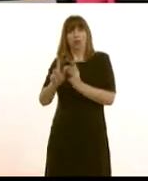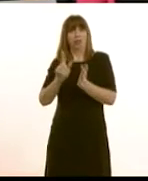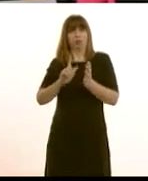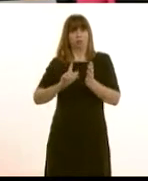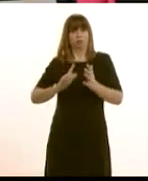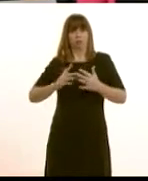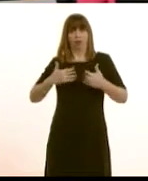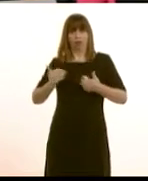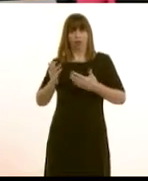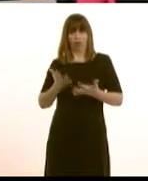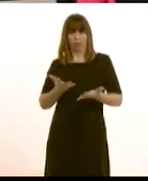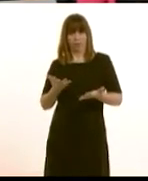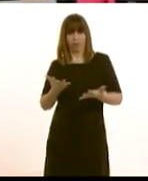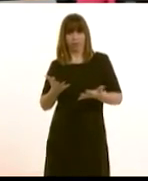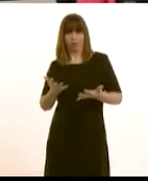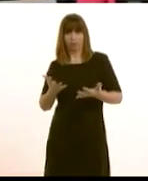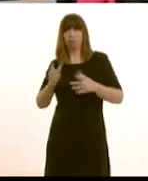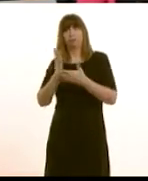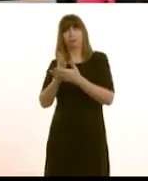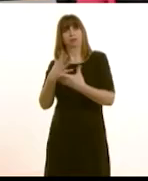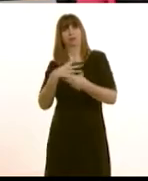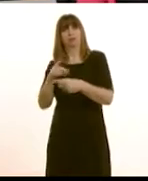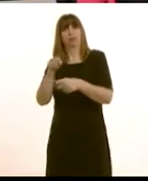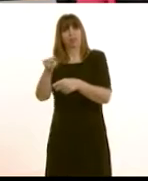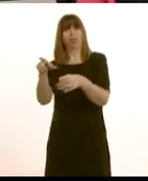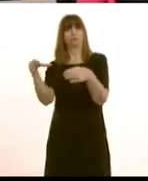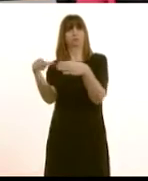of course, in terms of the service that they provide. But, what I do know is that where